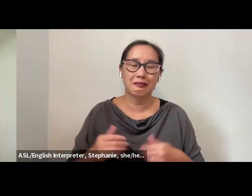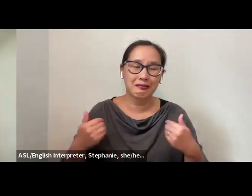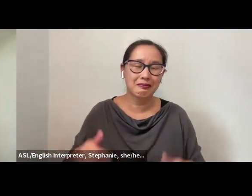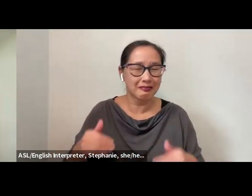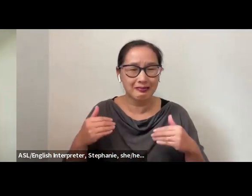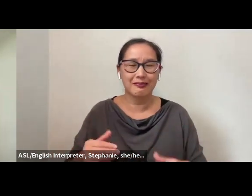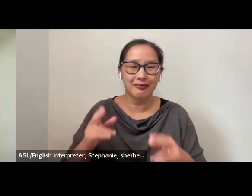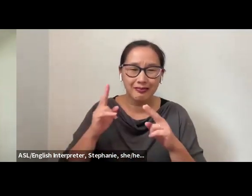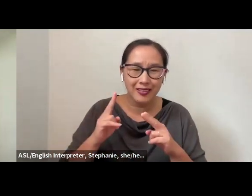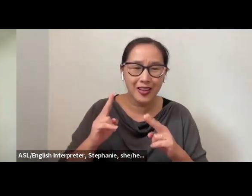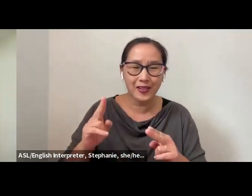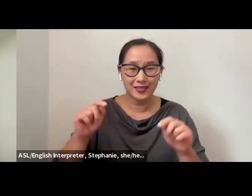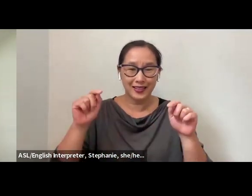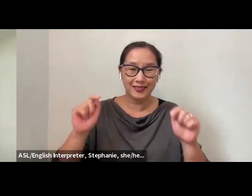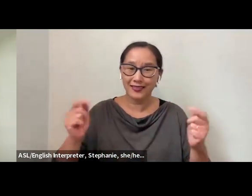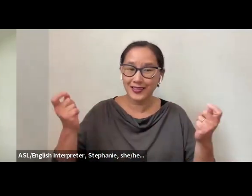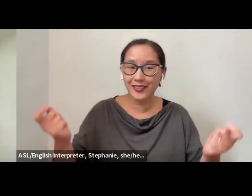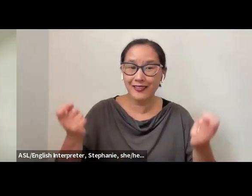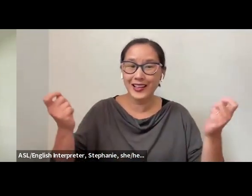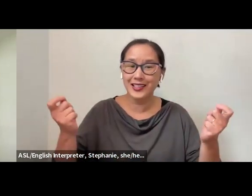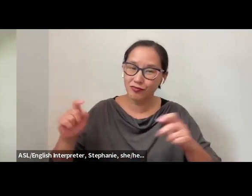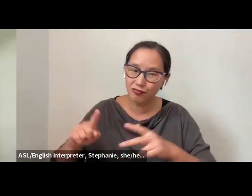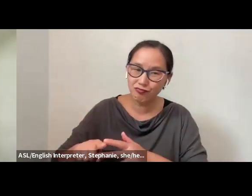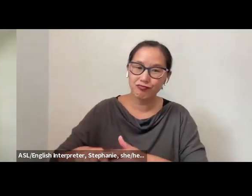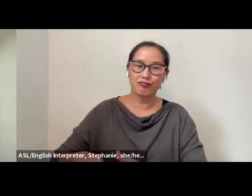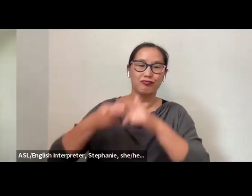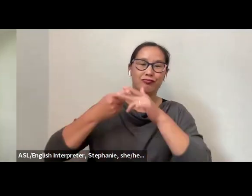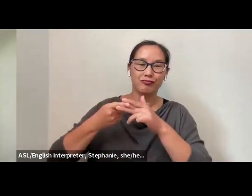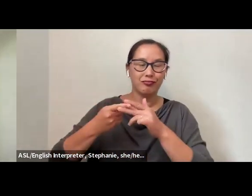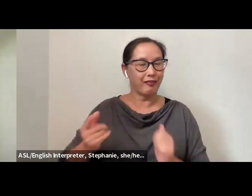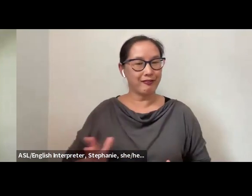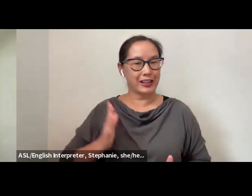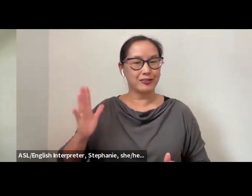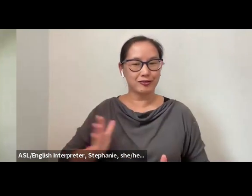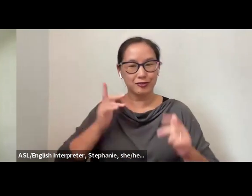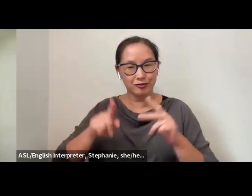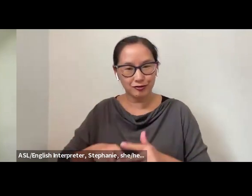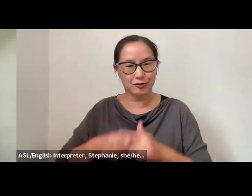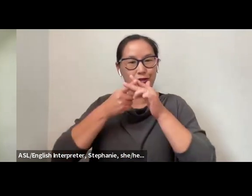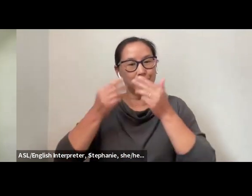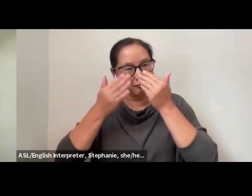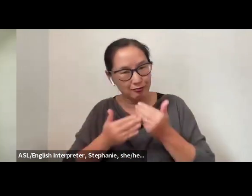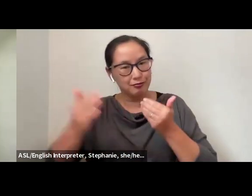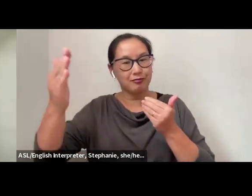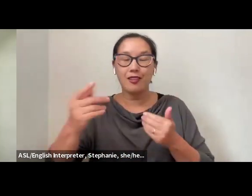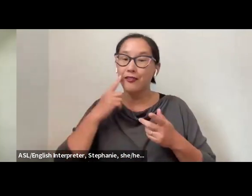that the festival has officially begun, and it will be going on now through the 20th.